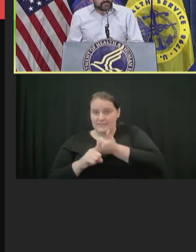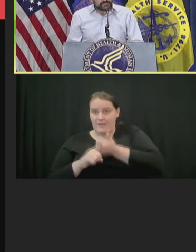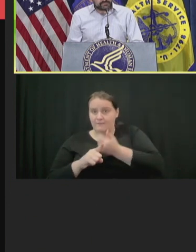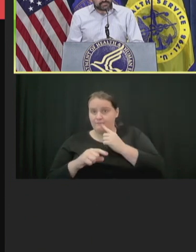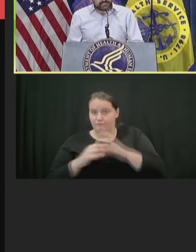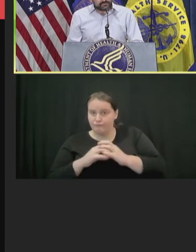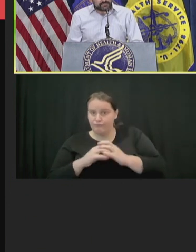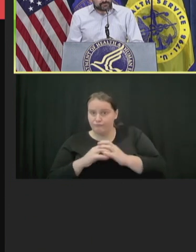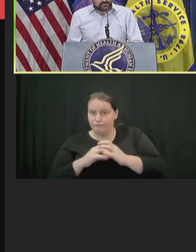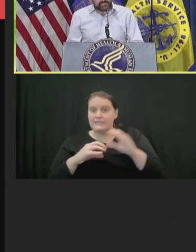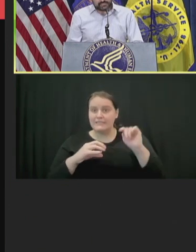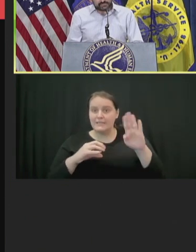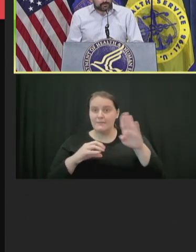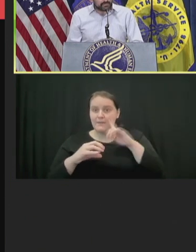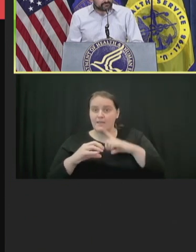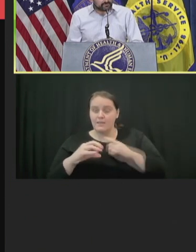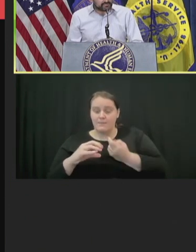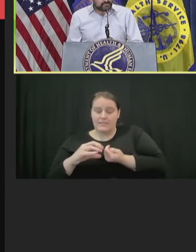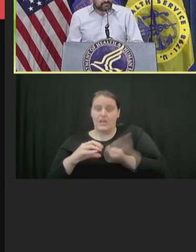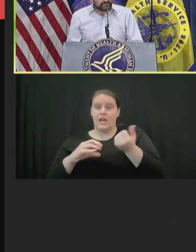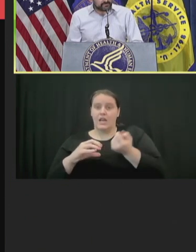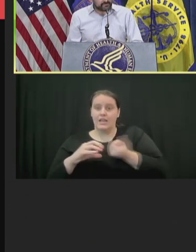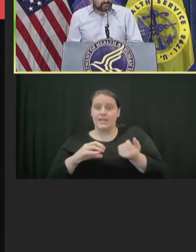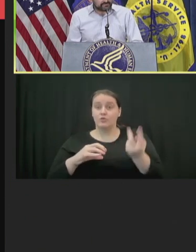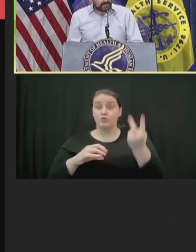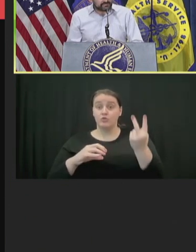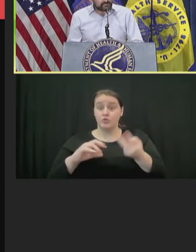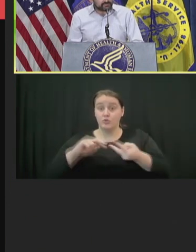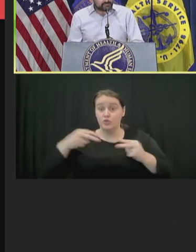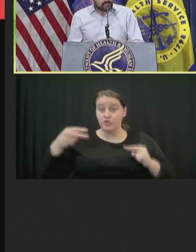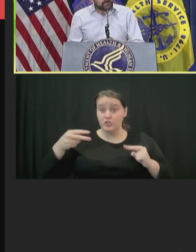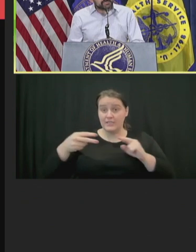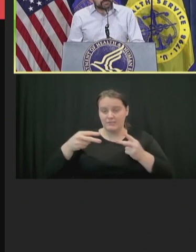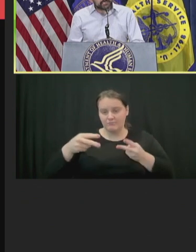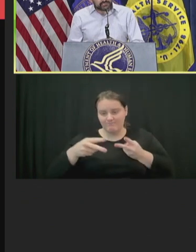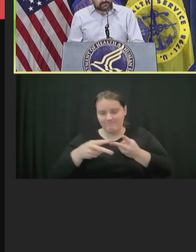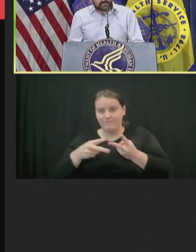deletion of two genes coding for two major virulence factors, was initially developed